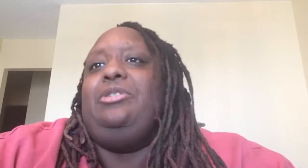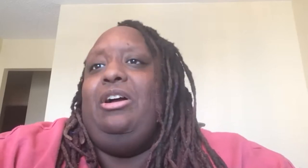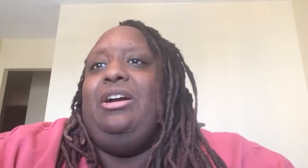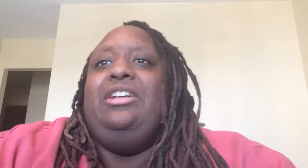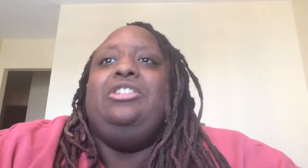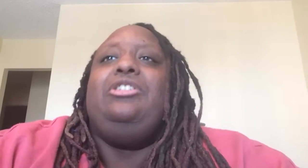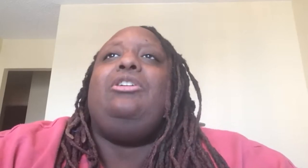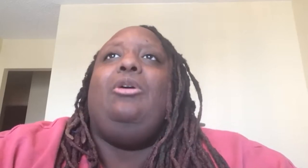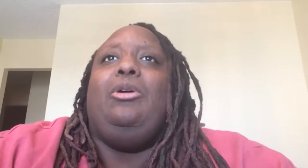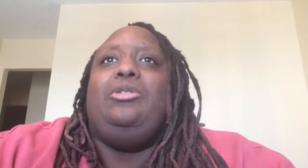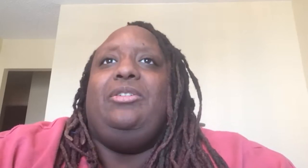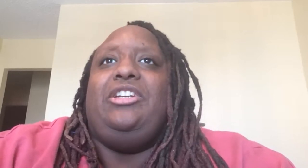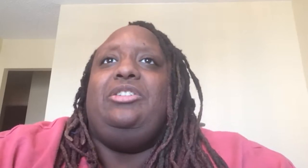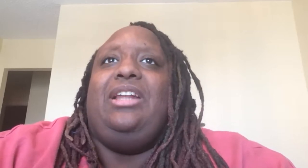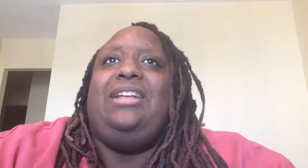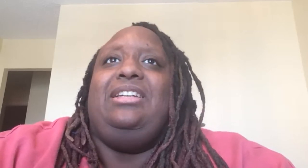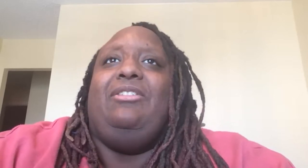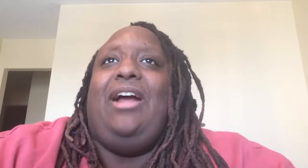So there’s a whole host of issues that I see arising.